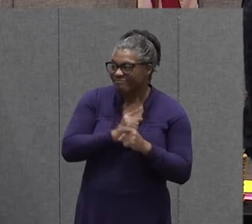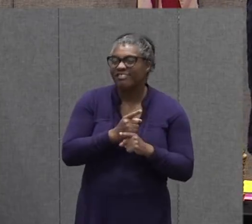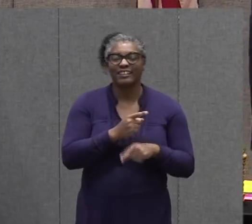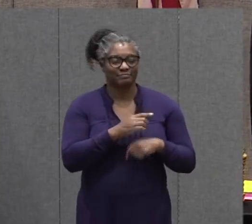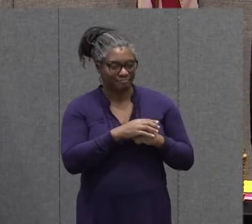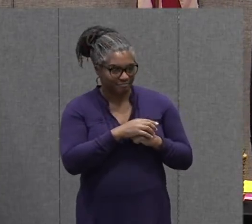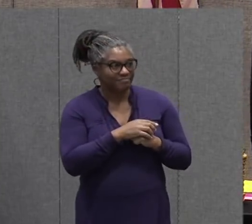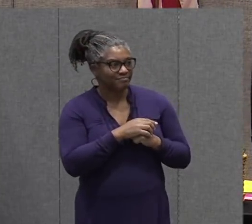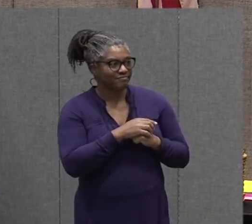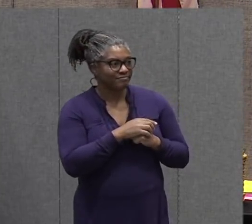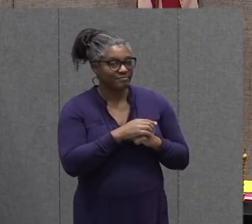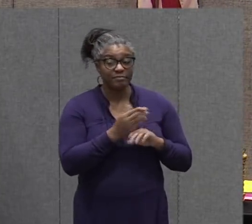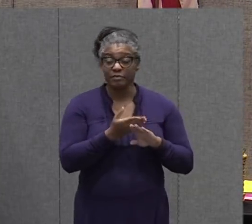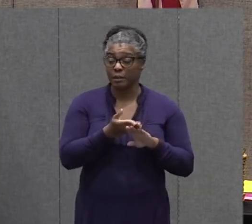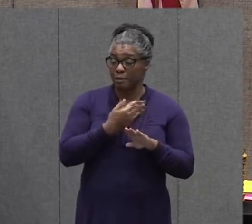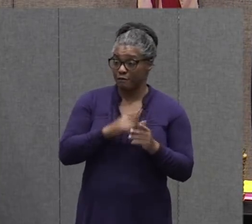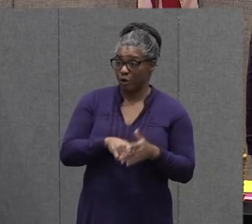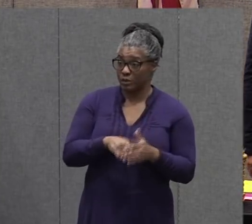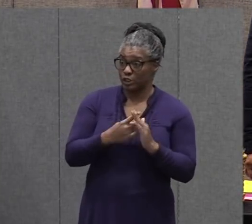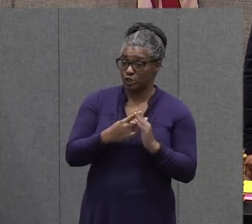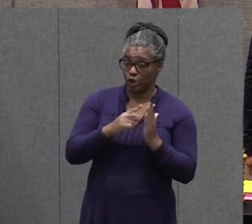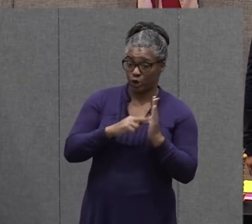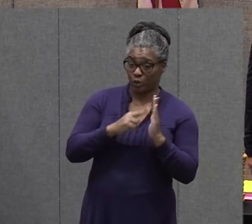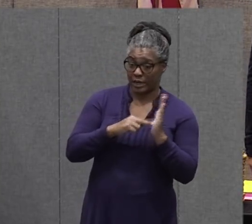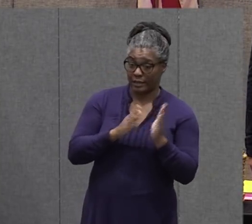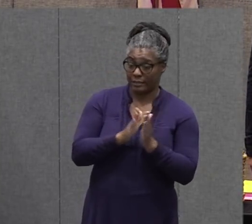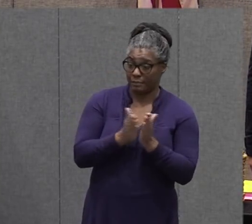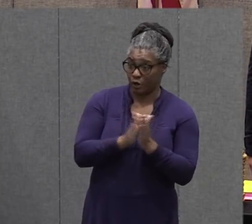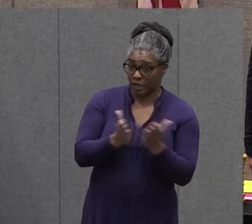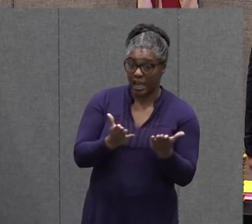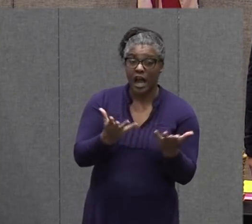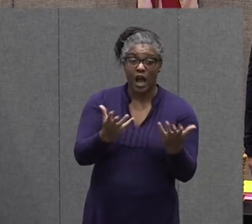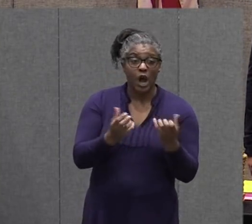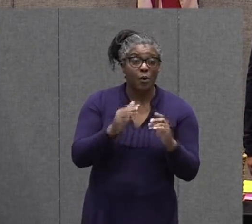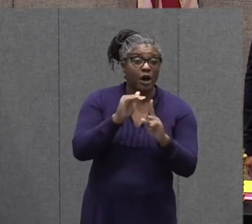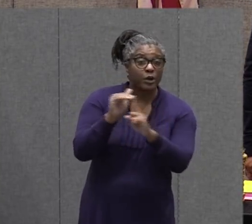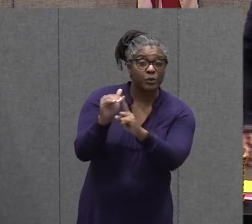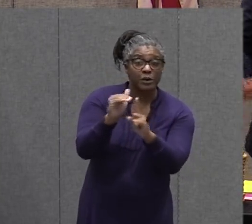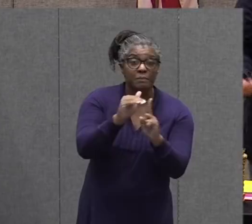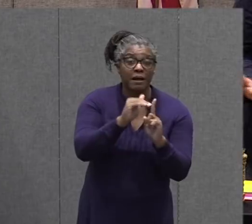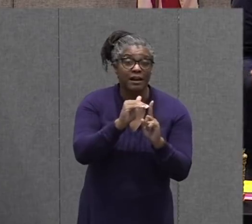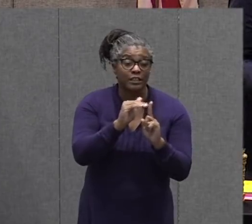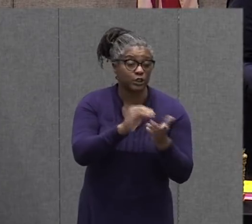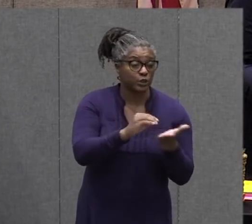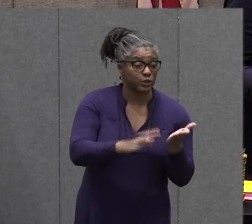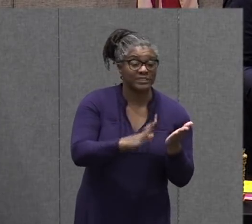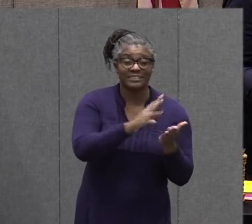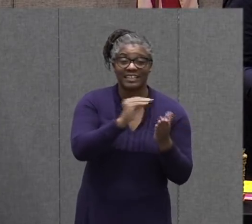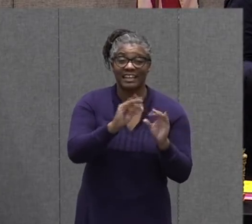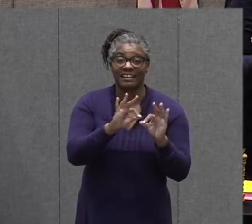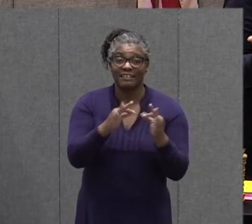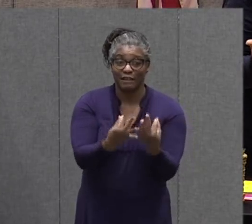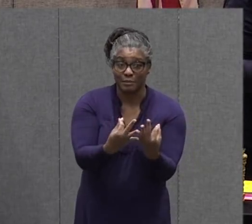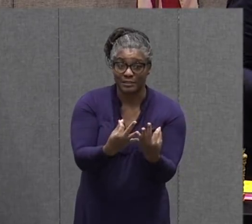into the book, - okay. [Miss Garcia] I would love to remind our students and our families at home, our essential question, I love to do that. - Go for it.